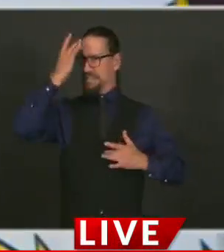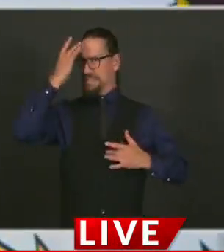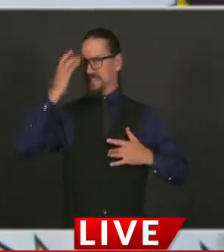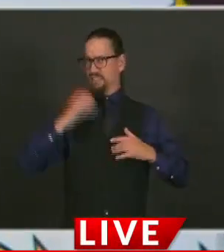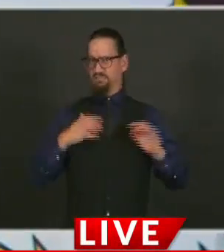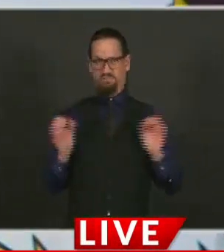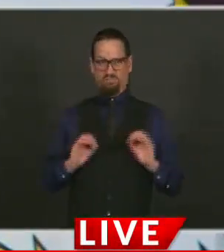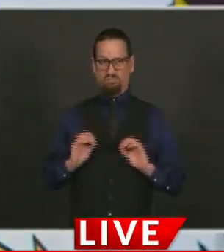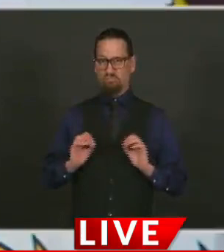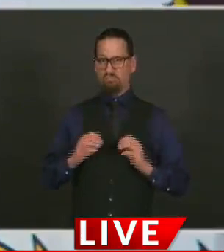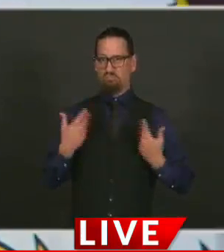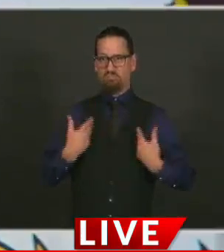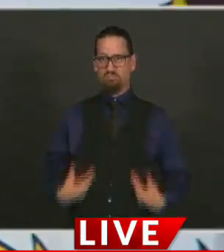NO, BUT IF YOU